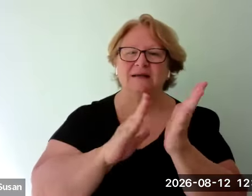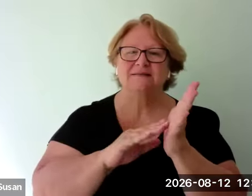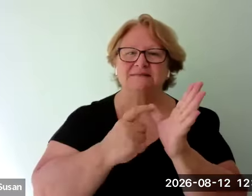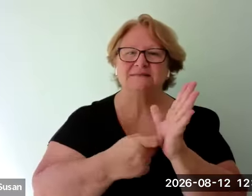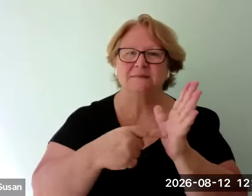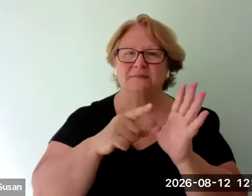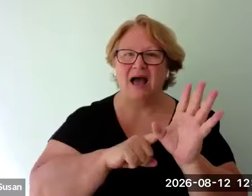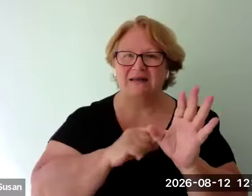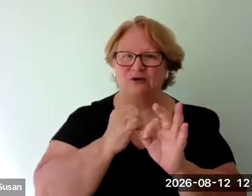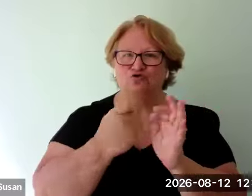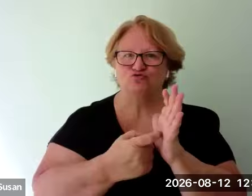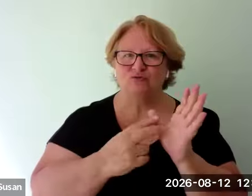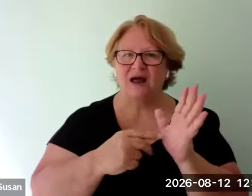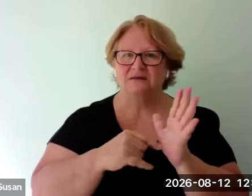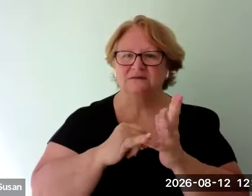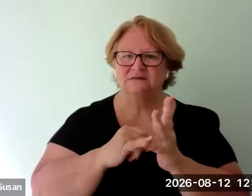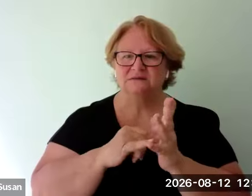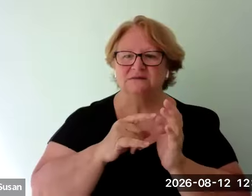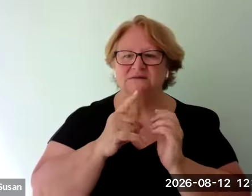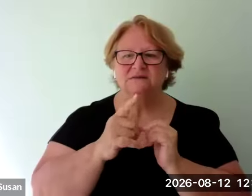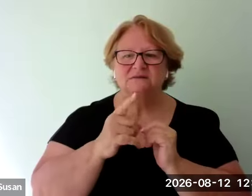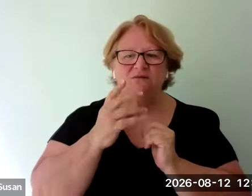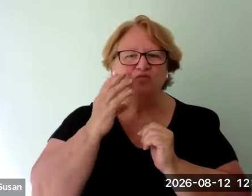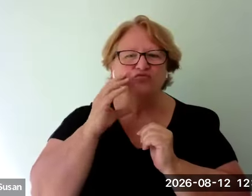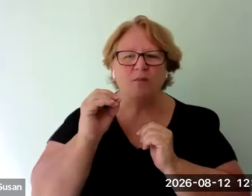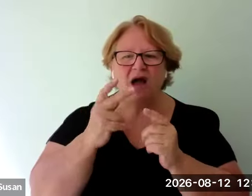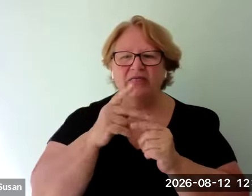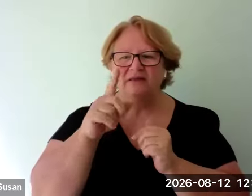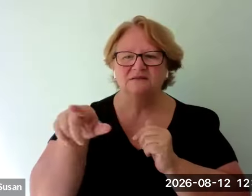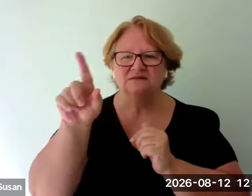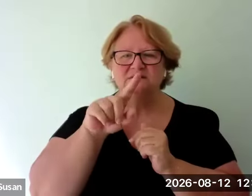save all of us a lot of stress . And so we use a system